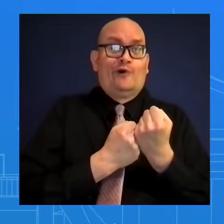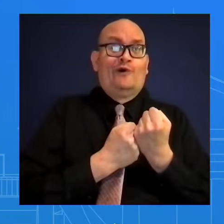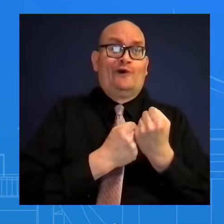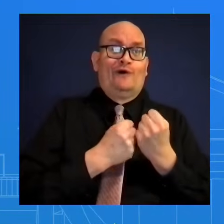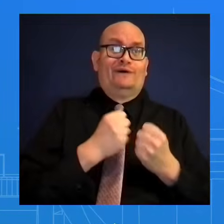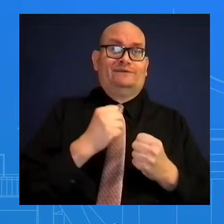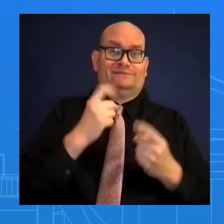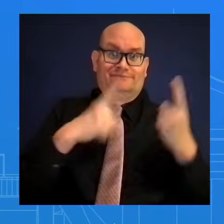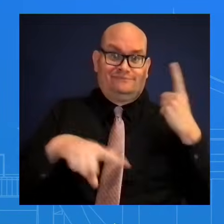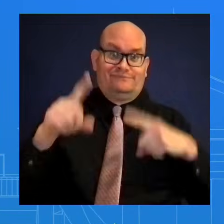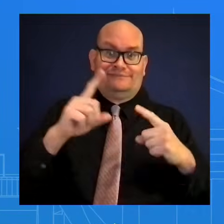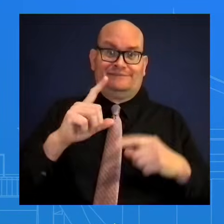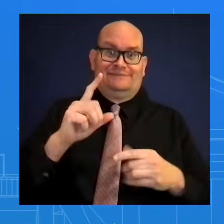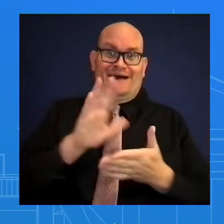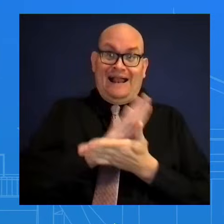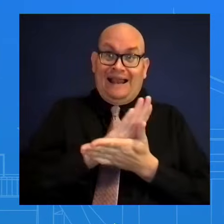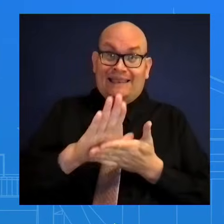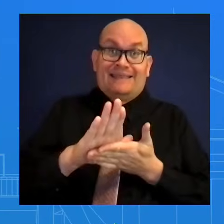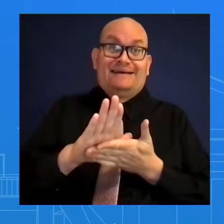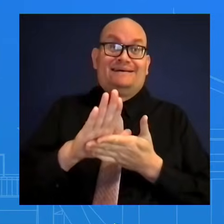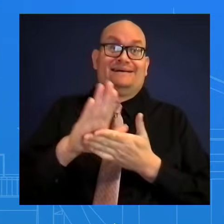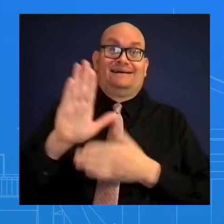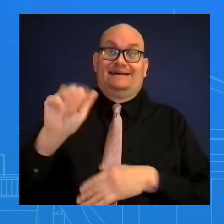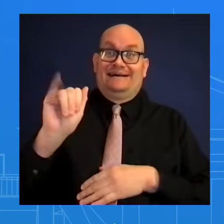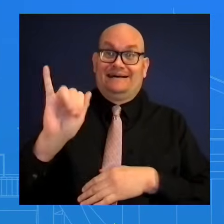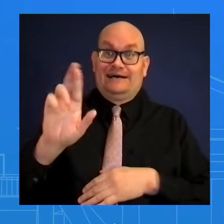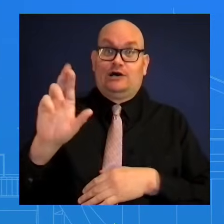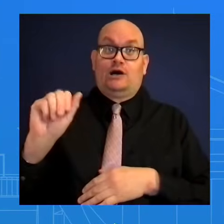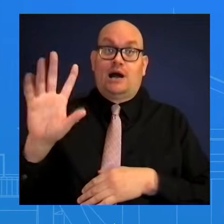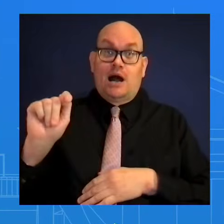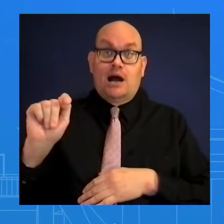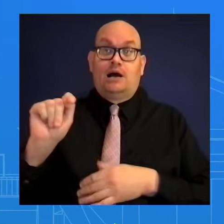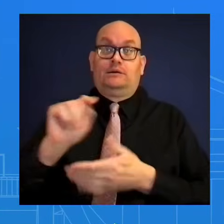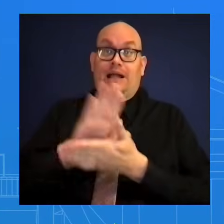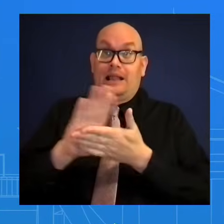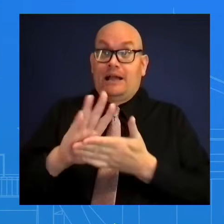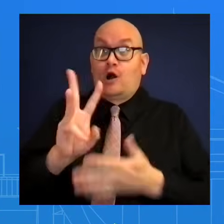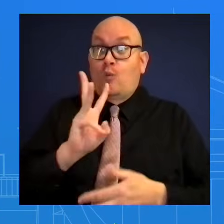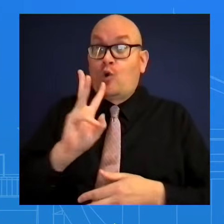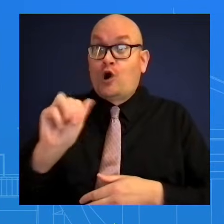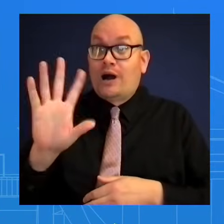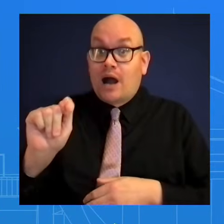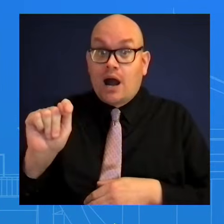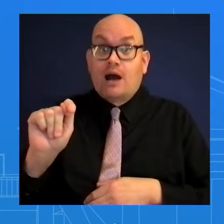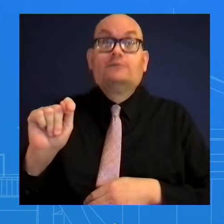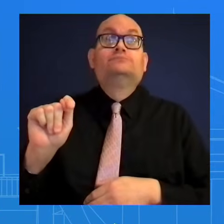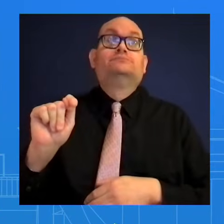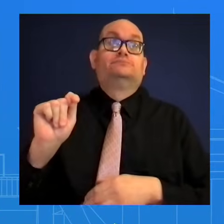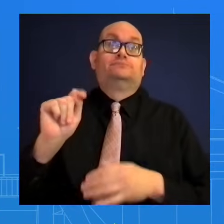all critically important to what the President is trying to do moving forward. The Press: And did Kevin McCarthy